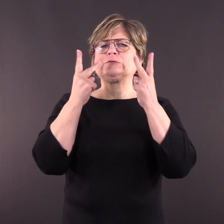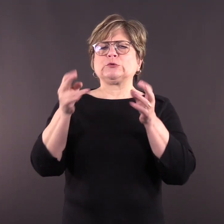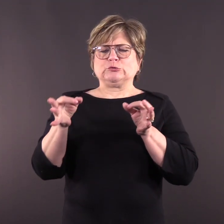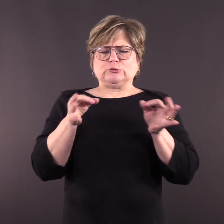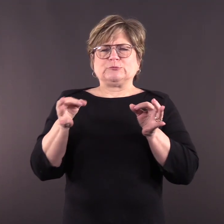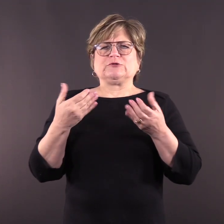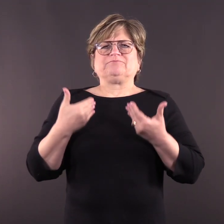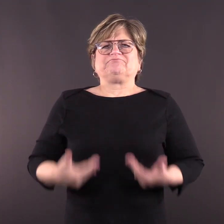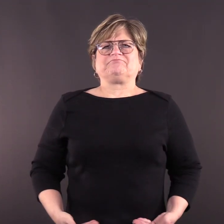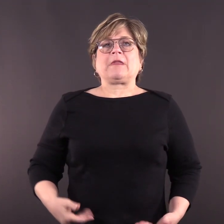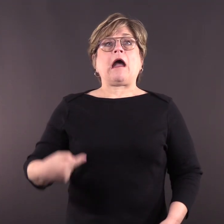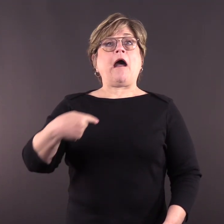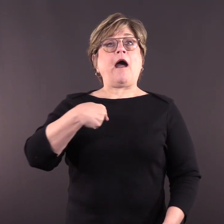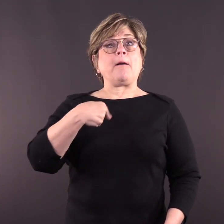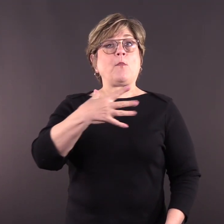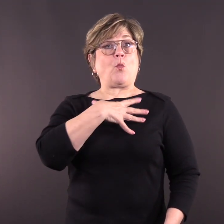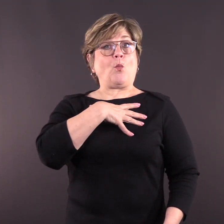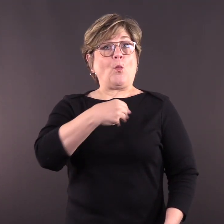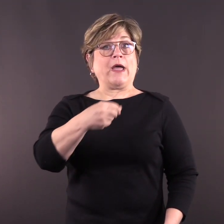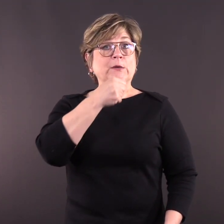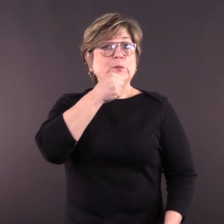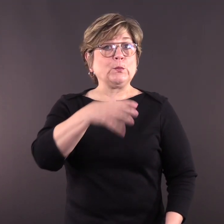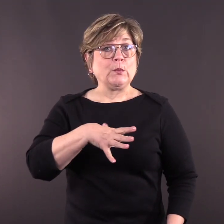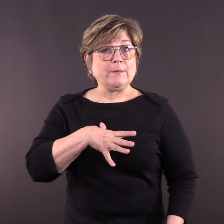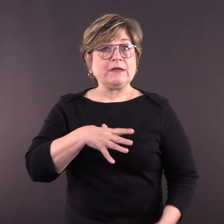I will start with a visual description of myself.